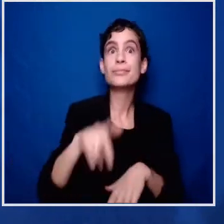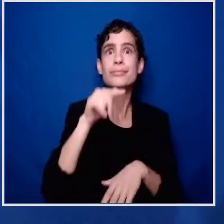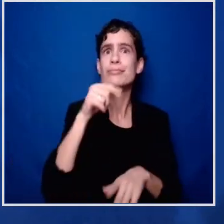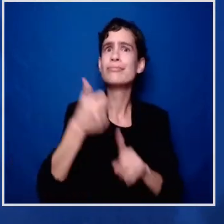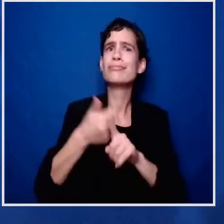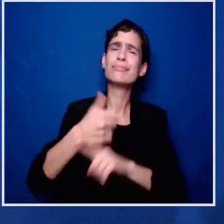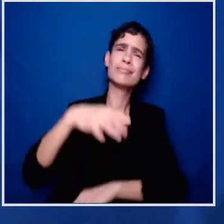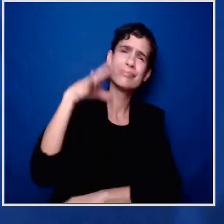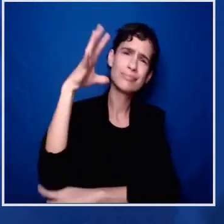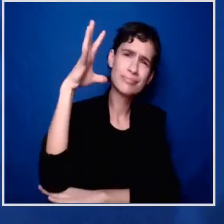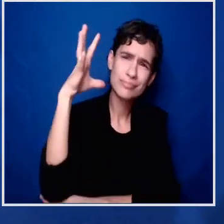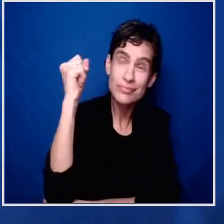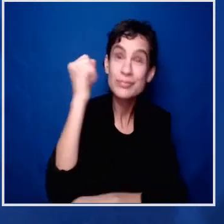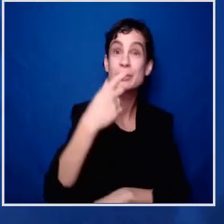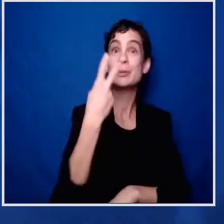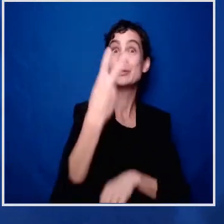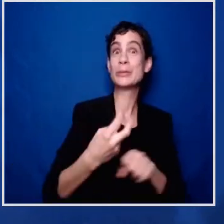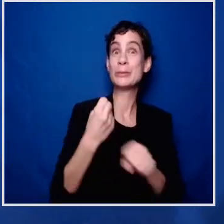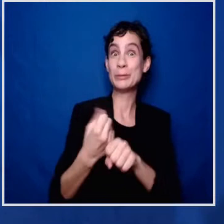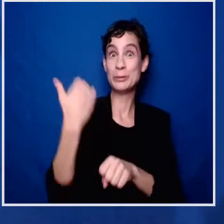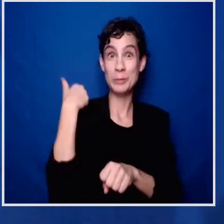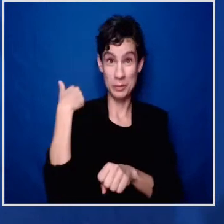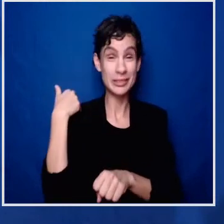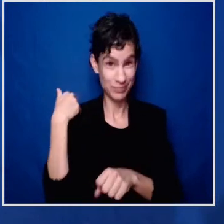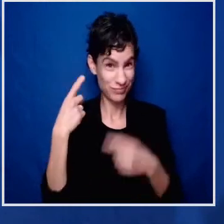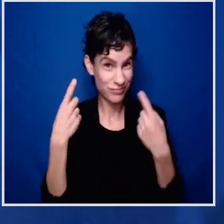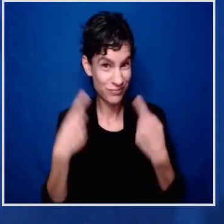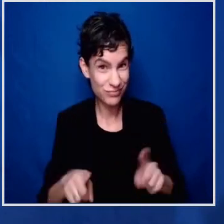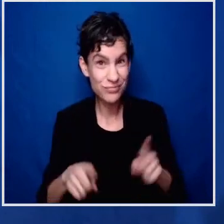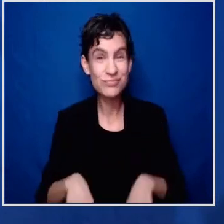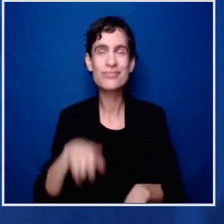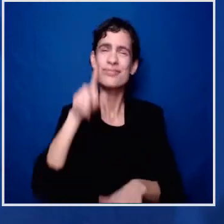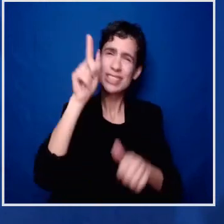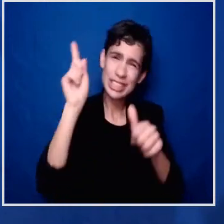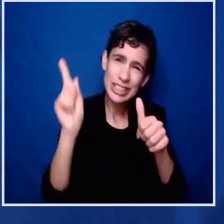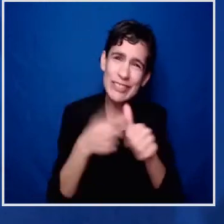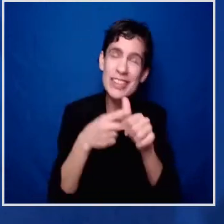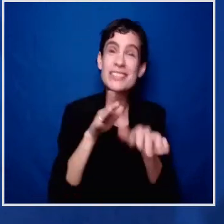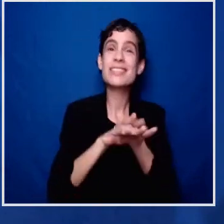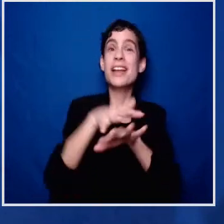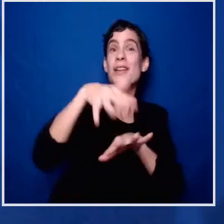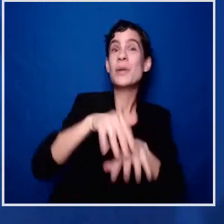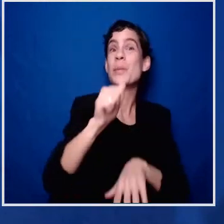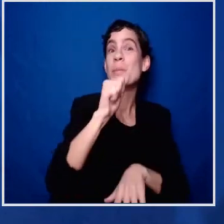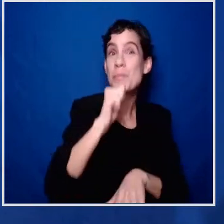TWO YEARS AGO AS ONE OF THE